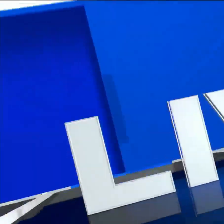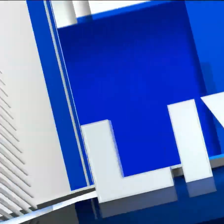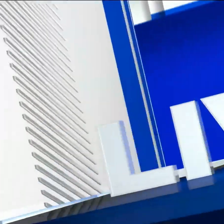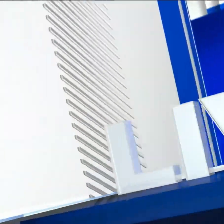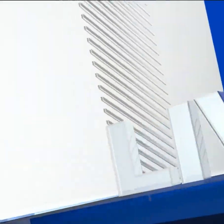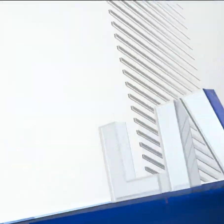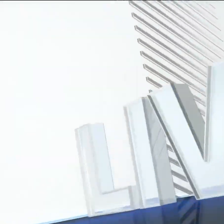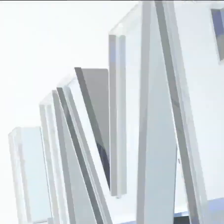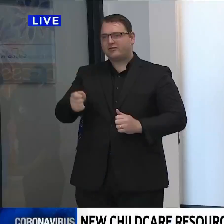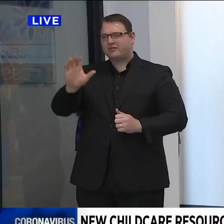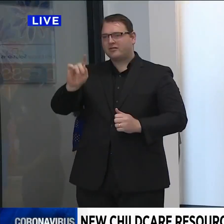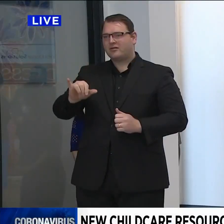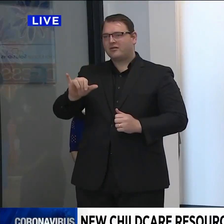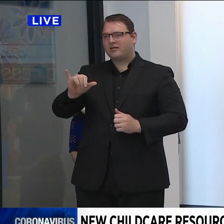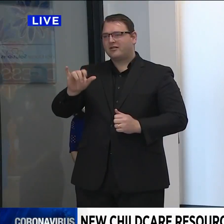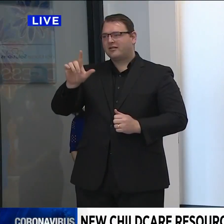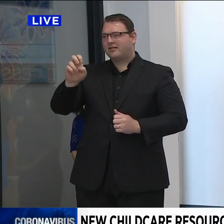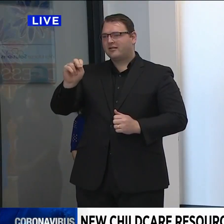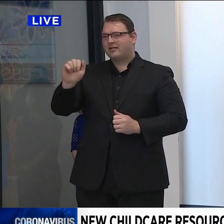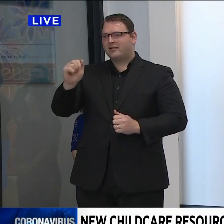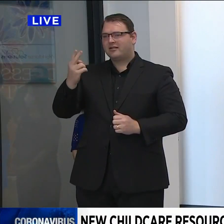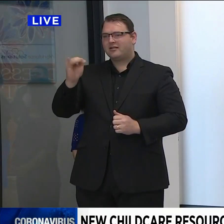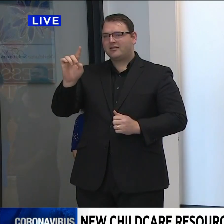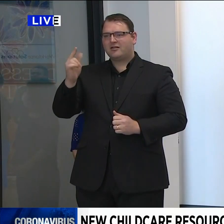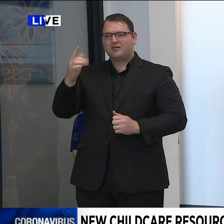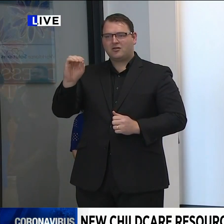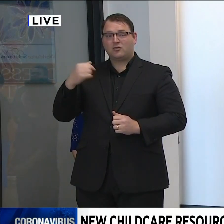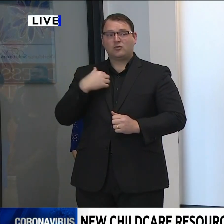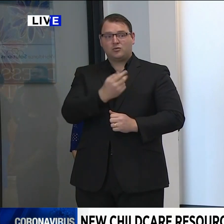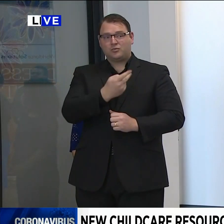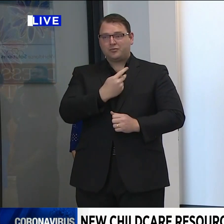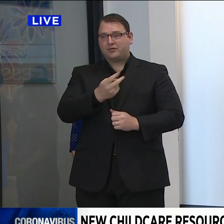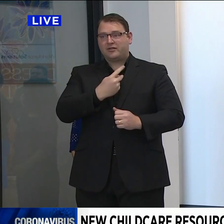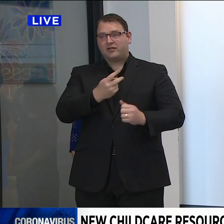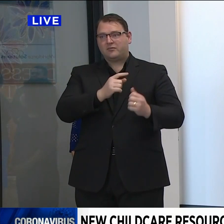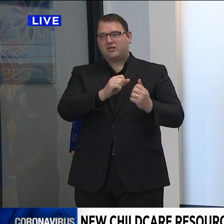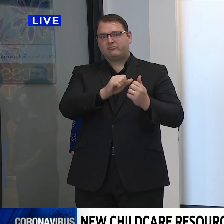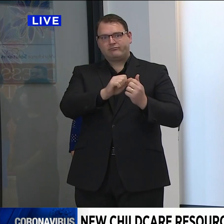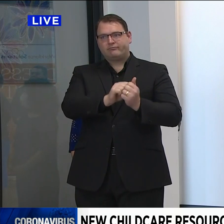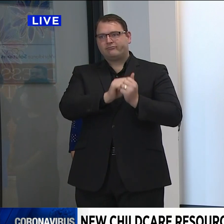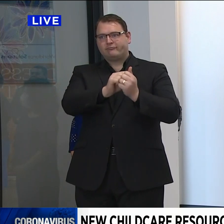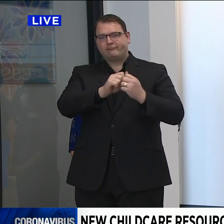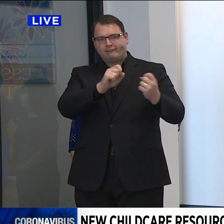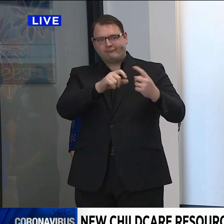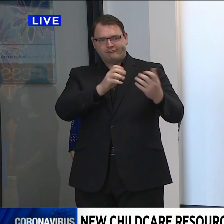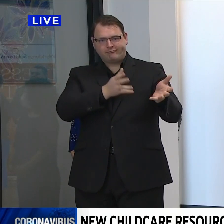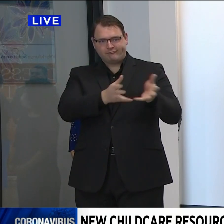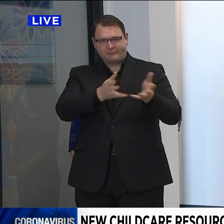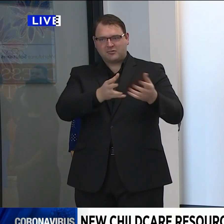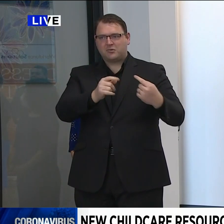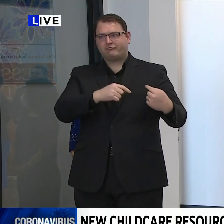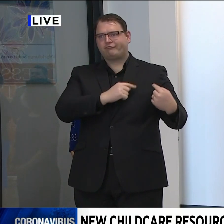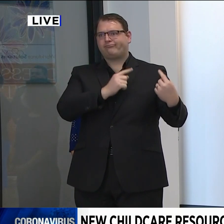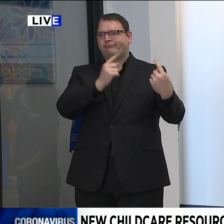fast passing showers we can see them right over highway 6 them right over highway 6 and highway 2.88 will be back and highway 2.88 will be back with further details on your with further details on your forecast in just a few moments forecast in just a few moments because we go back to to 9 Andy